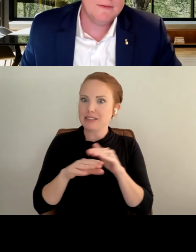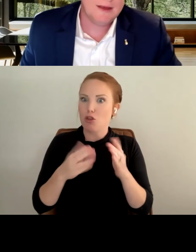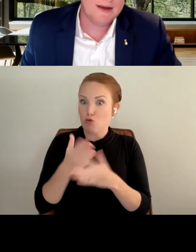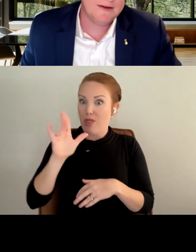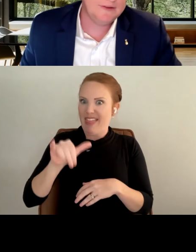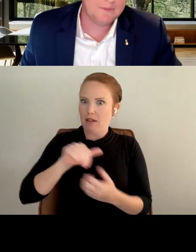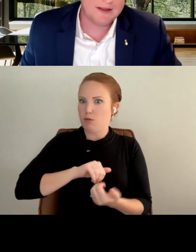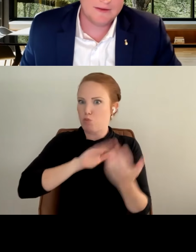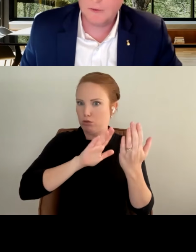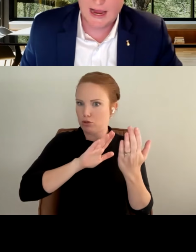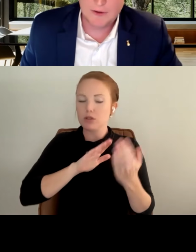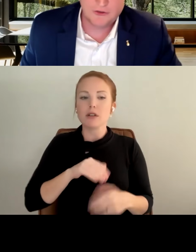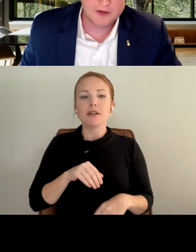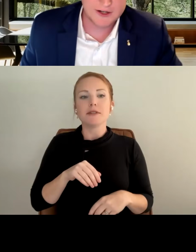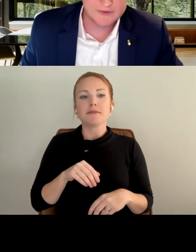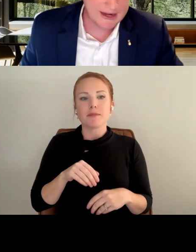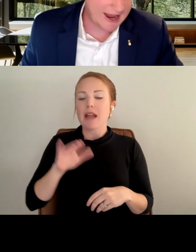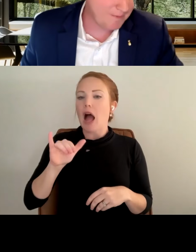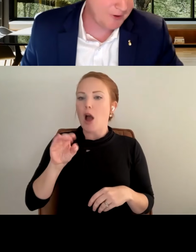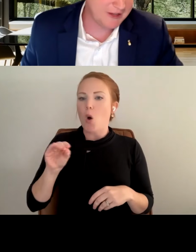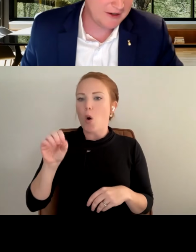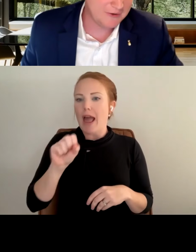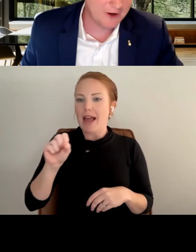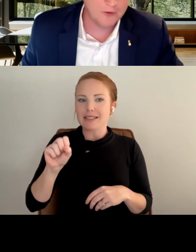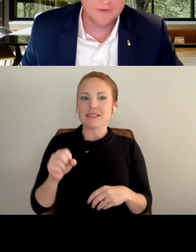and this is something, you know, iOS shortcuts, that app built onto your phone,